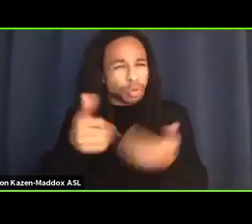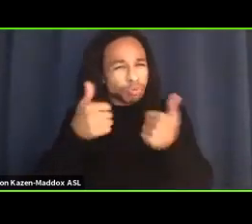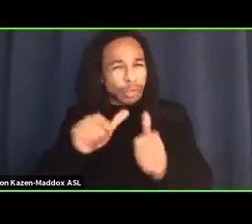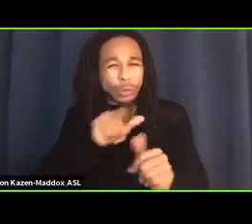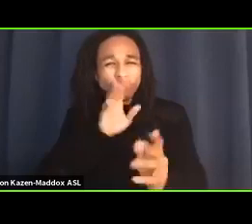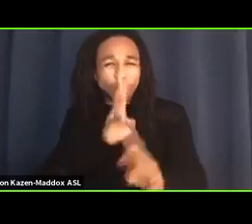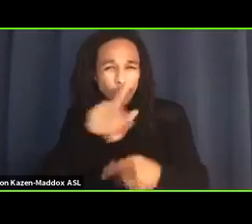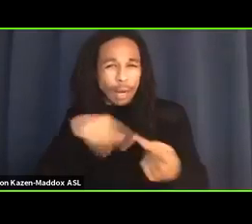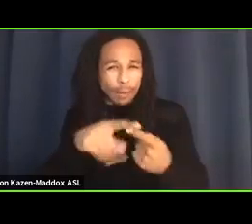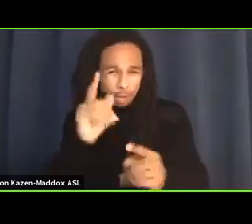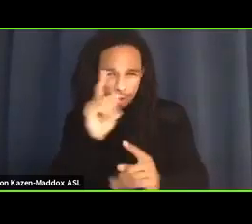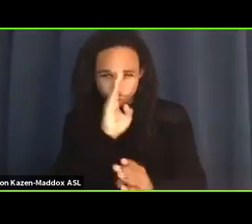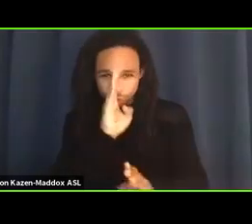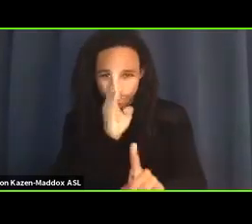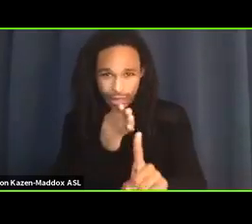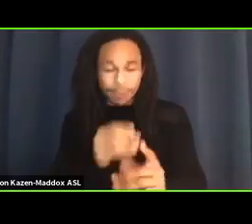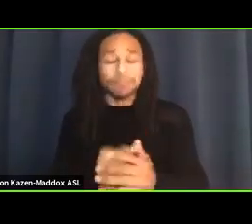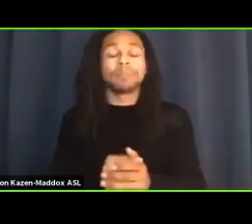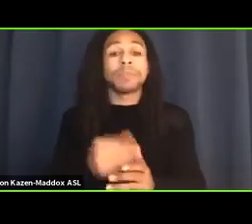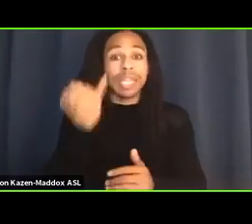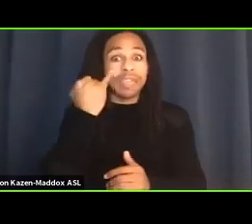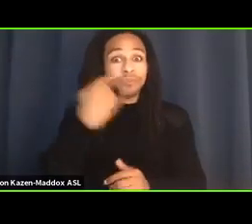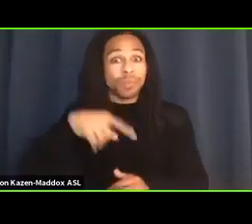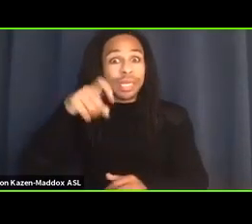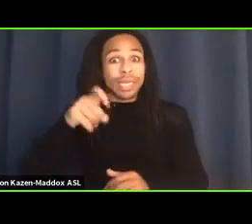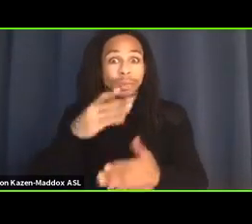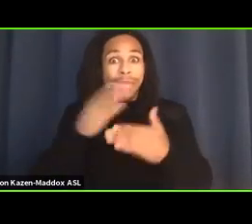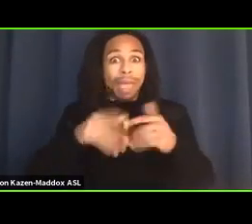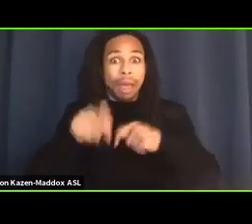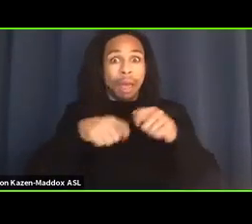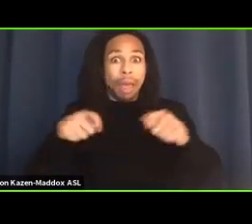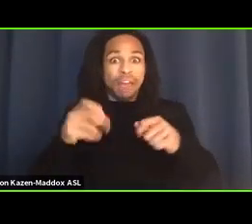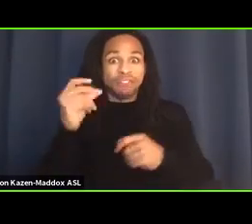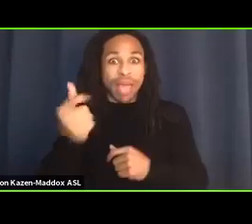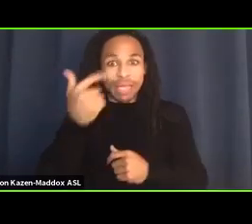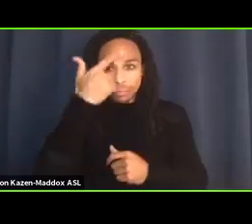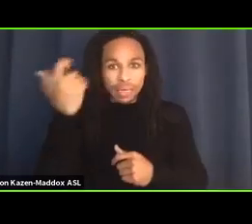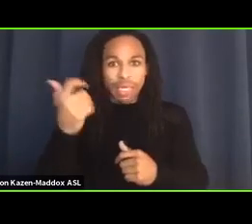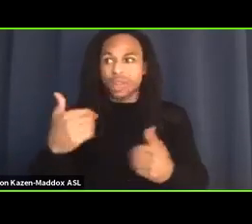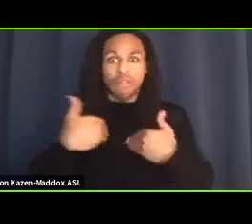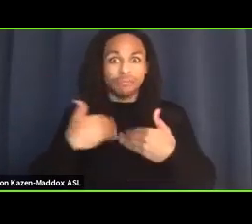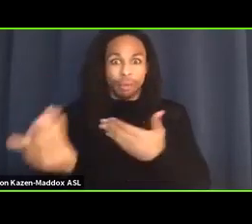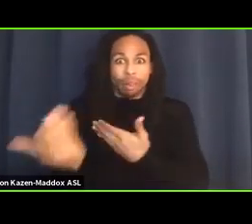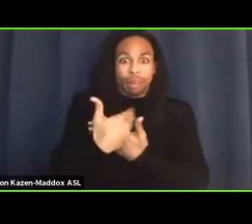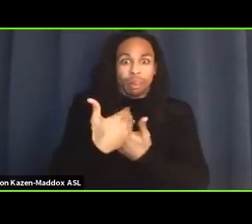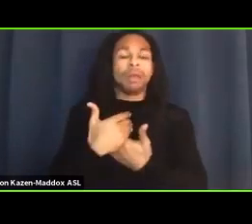that will be available throughout the entire event. We will also post speaker information